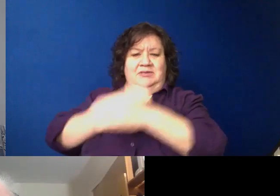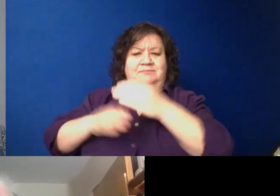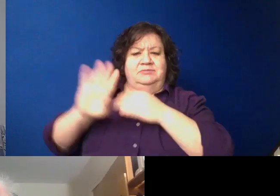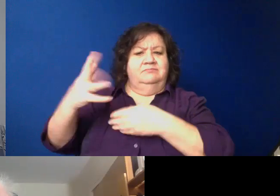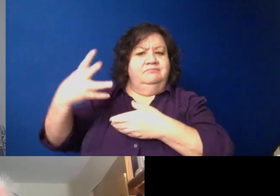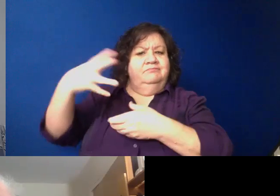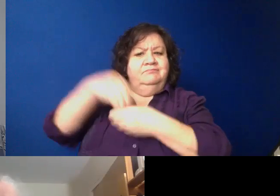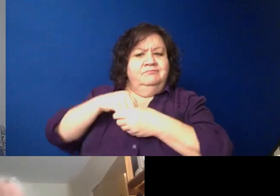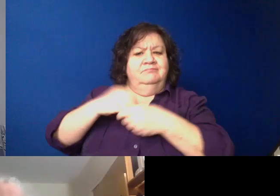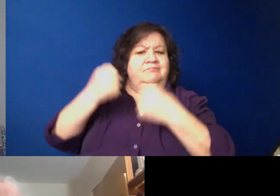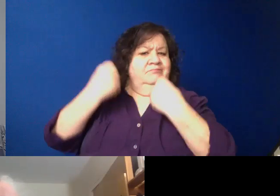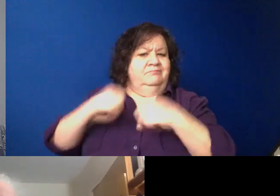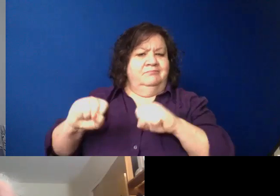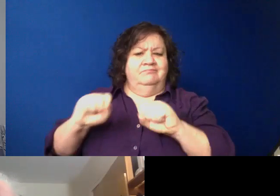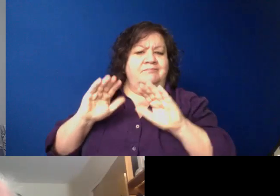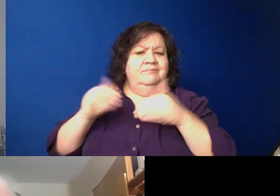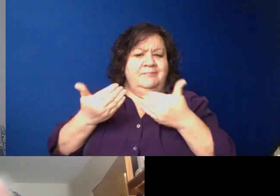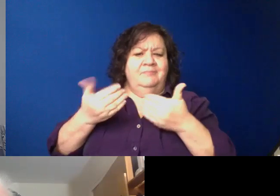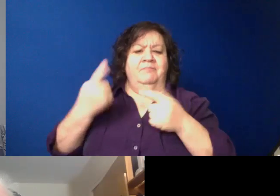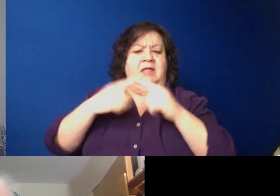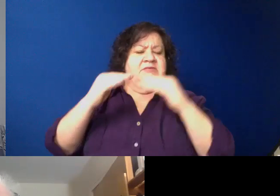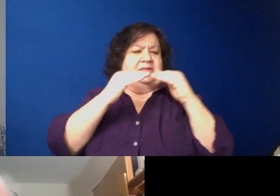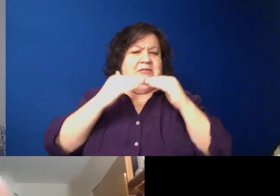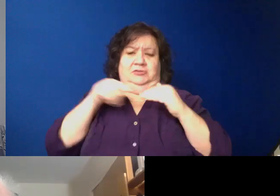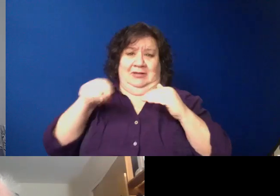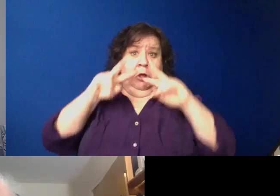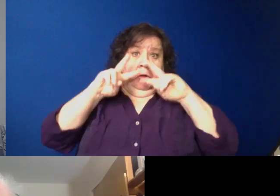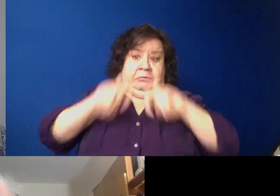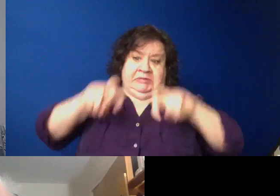a lot of research done you know from militia review point of view around kind of climate